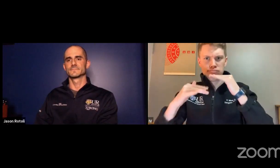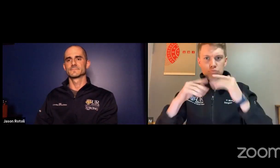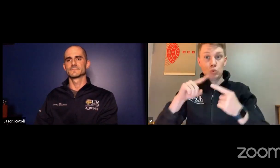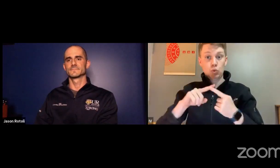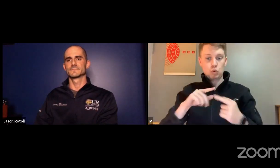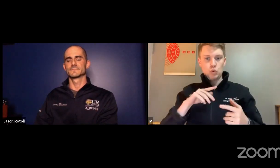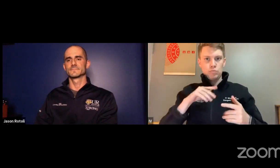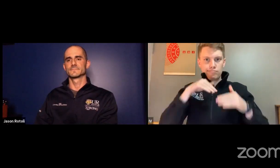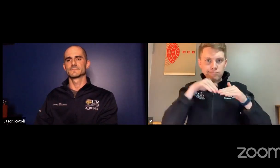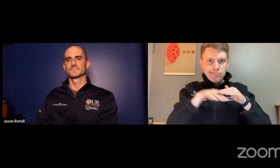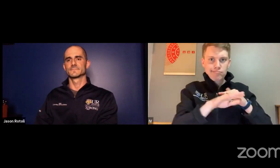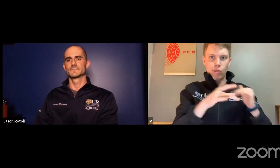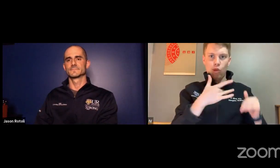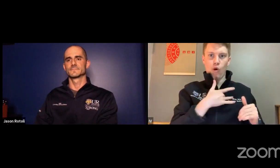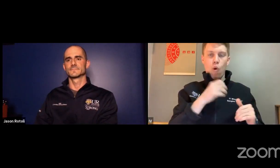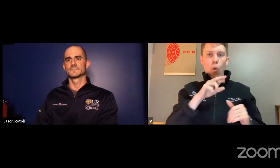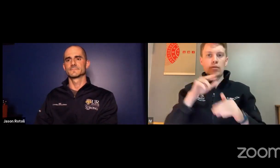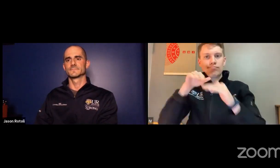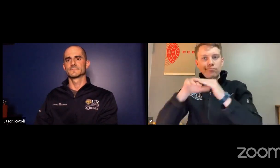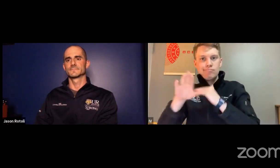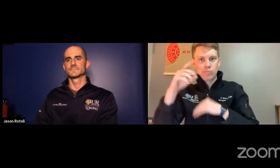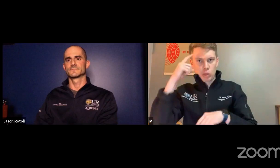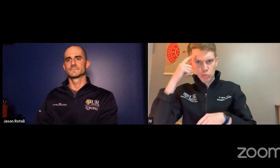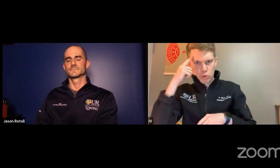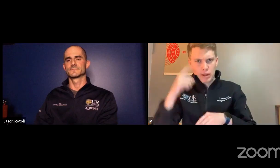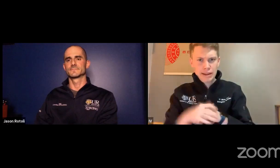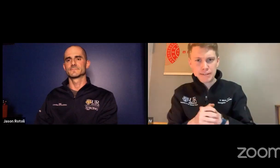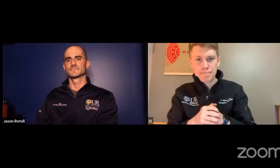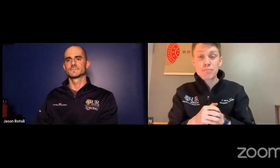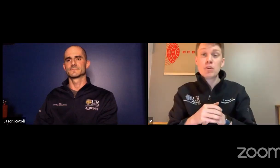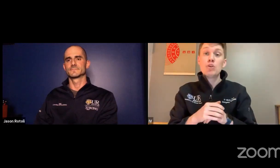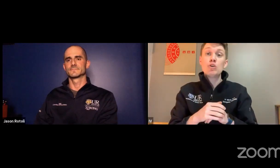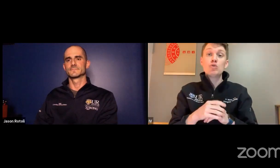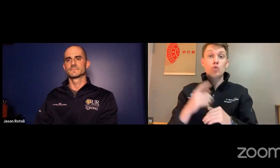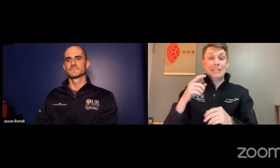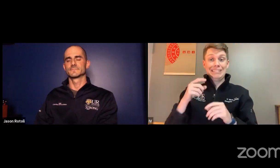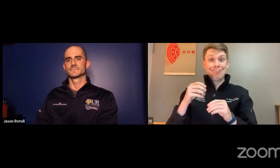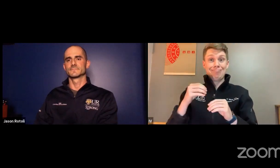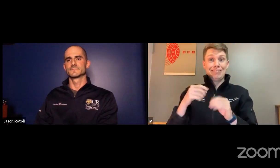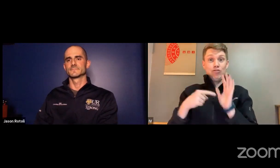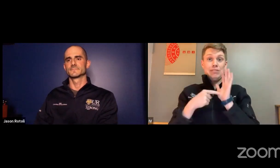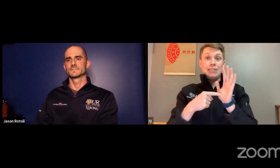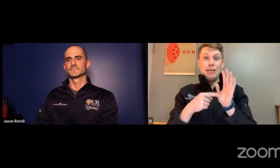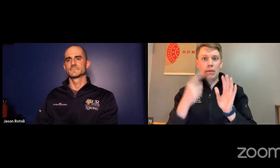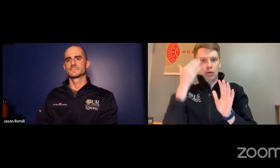Time is of the essence. It is krit tal that you get treatment immediately for either heart